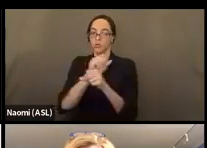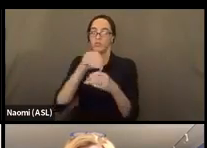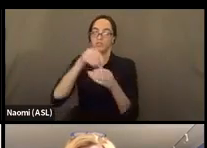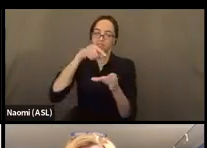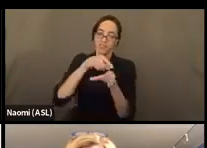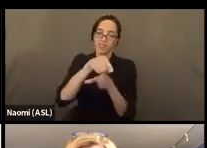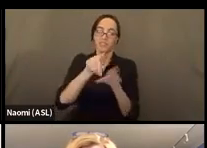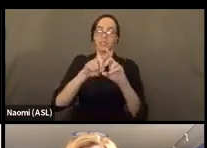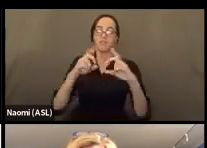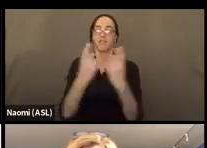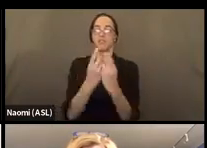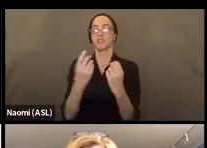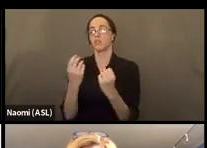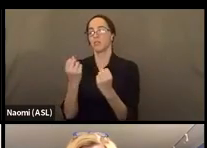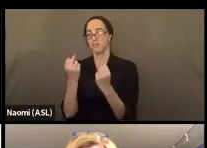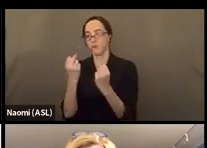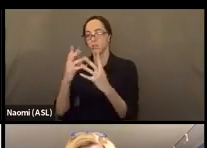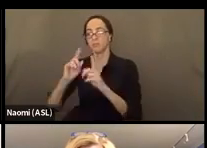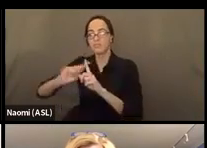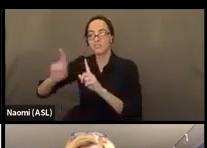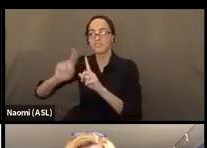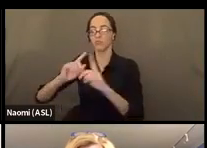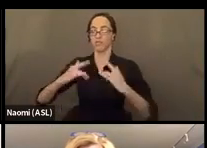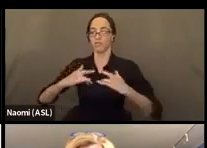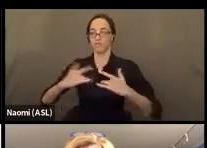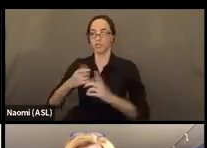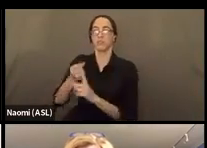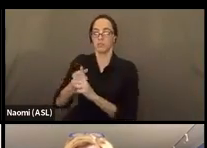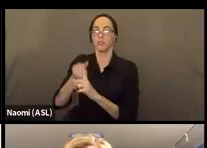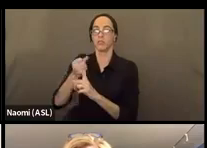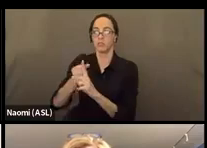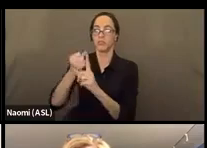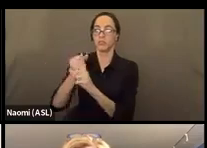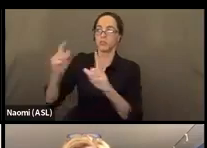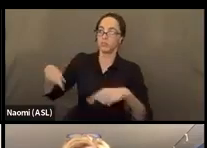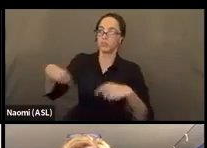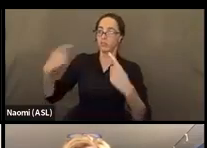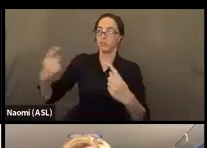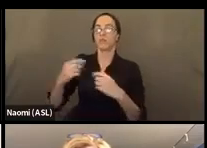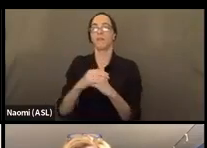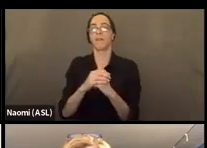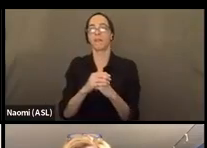it continues to surprise me and which is why i'm so glad to be talking about this is not everybody